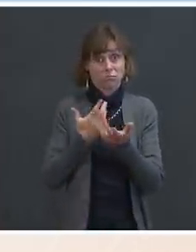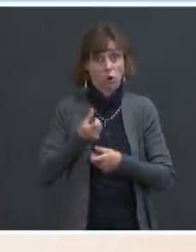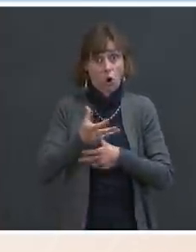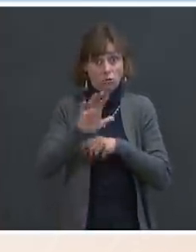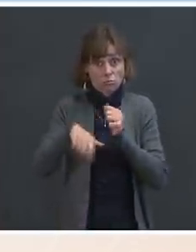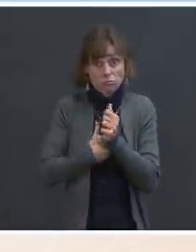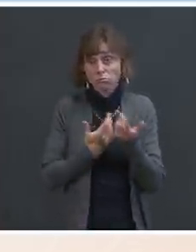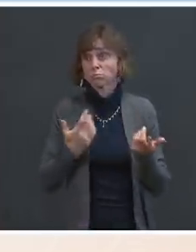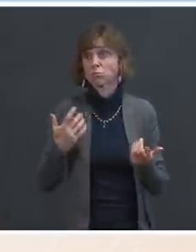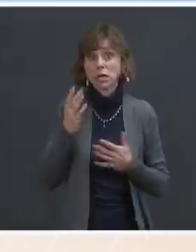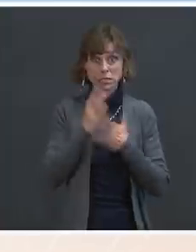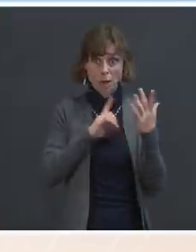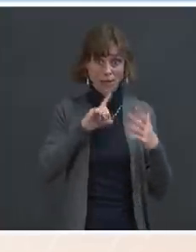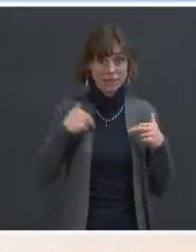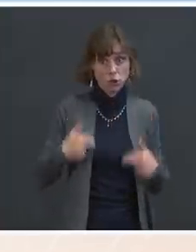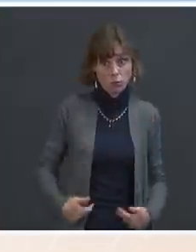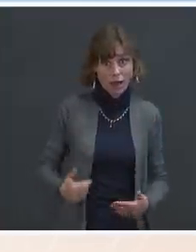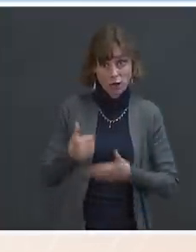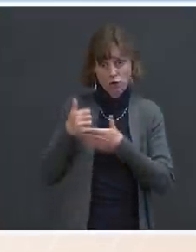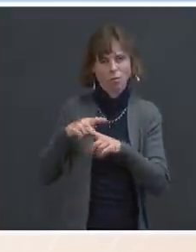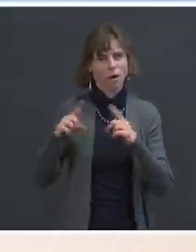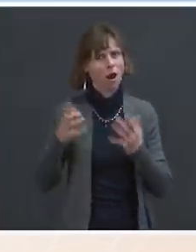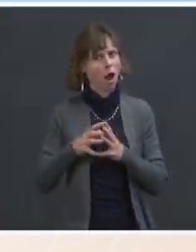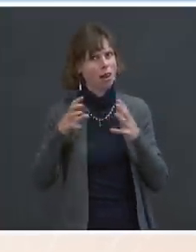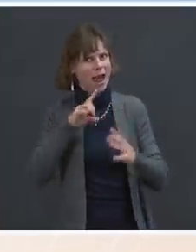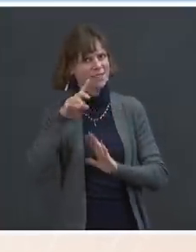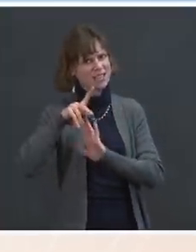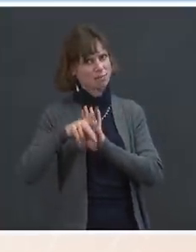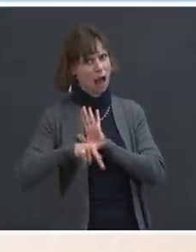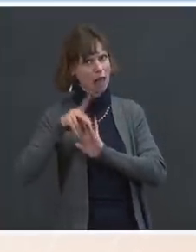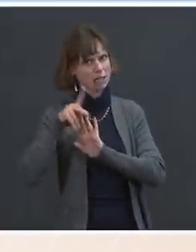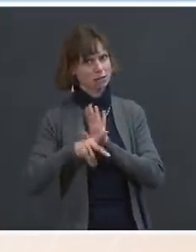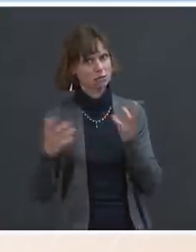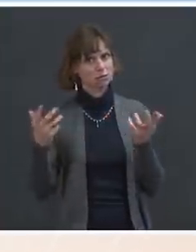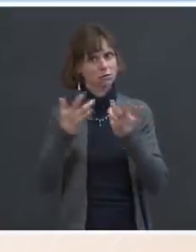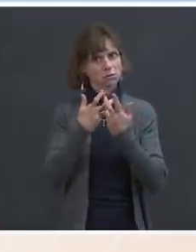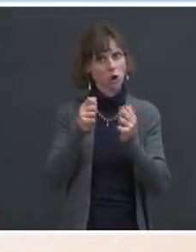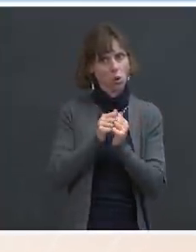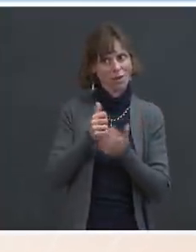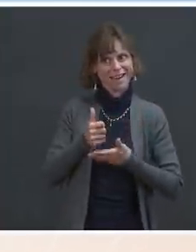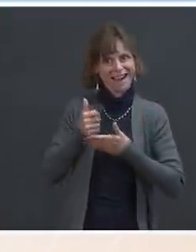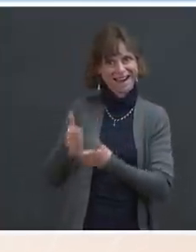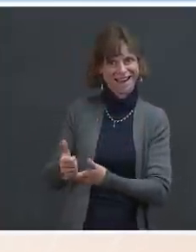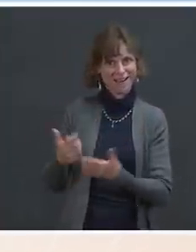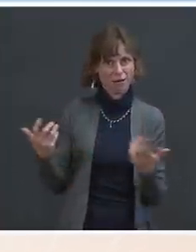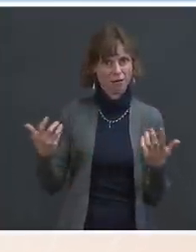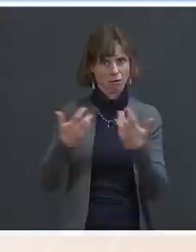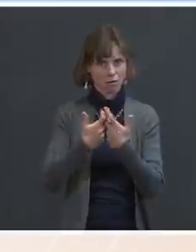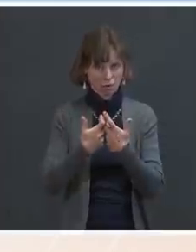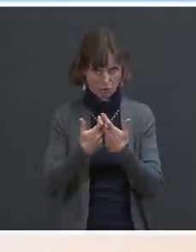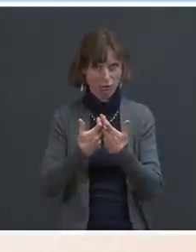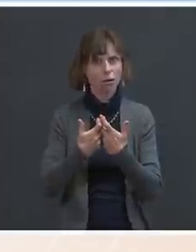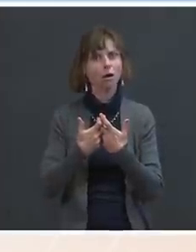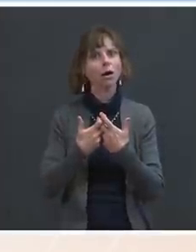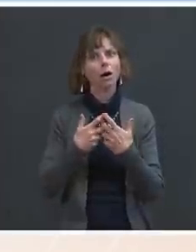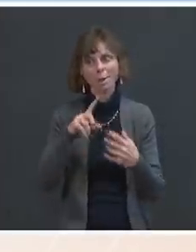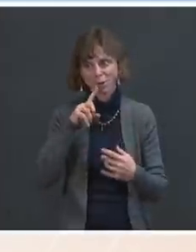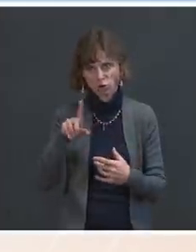but a lot of it is policy and aid together, making sure that you tackle the root causes of migration.